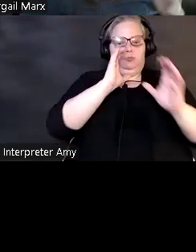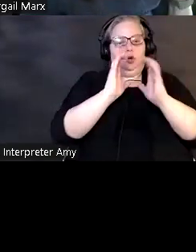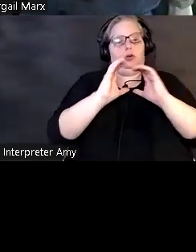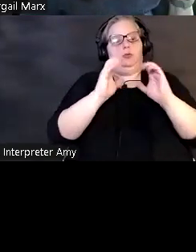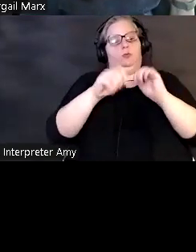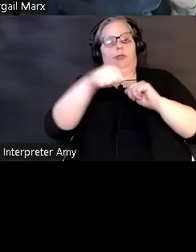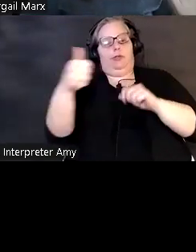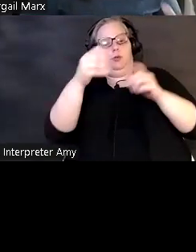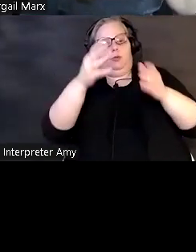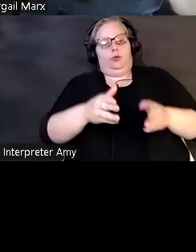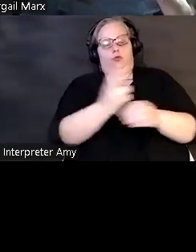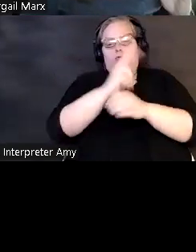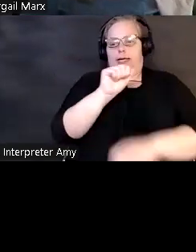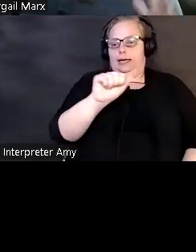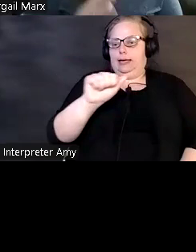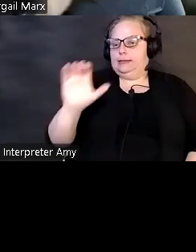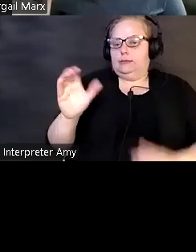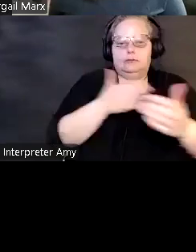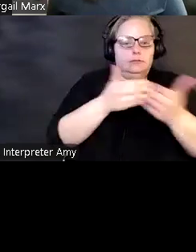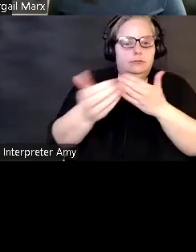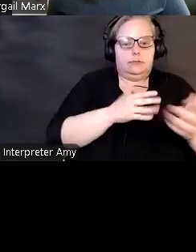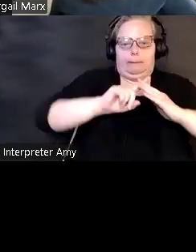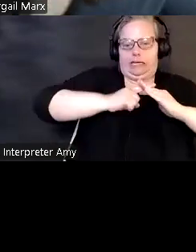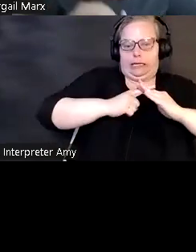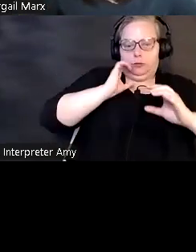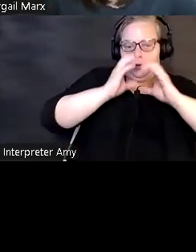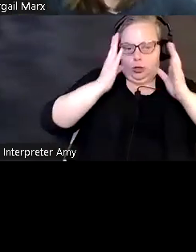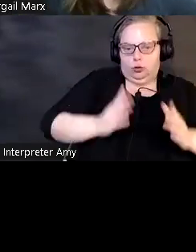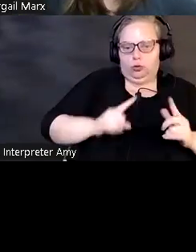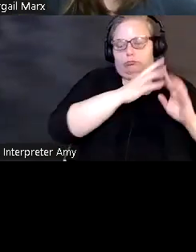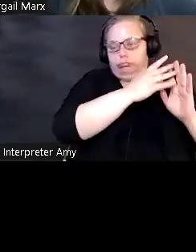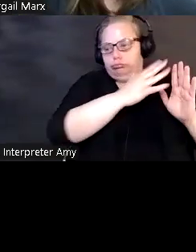it's a very beginning emerging communicator all the way up to individuals who are fully